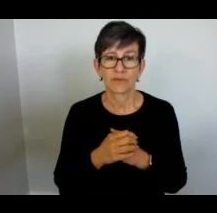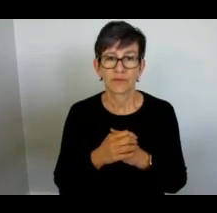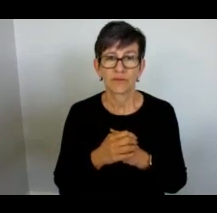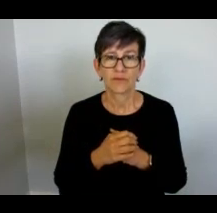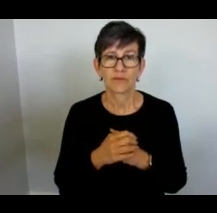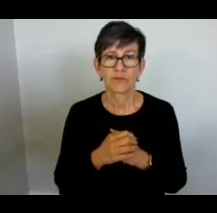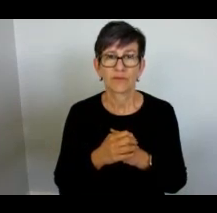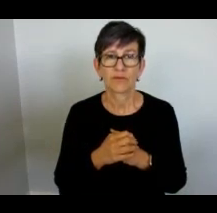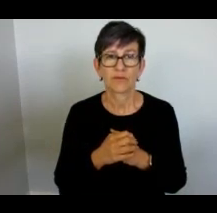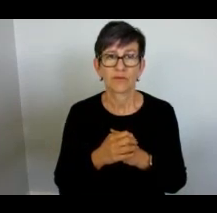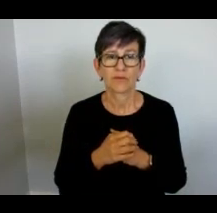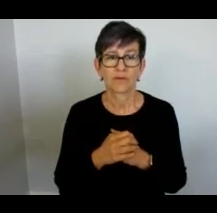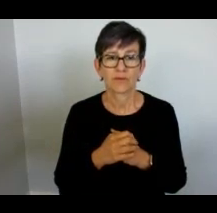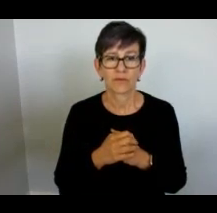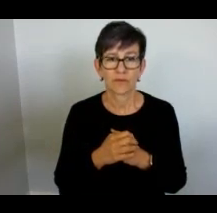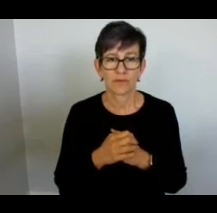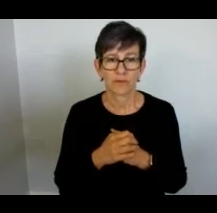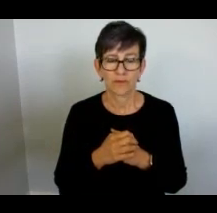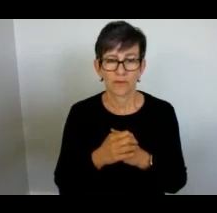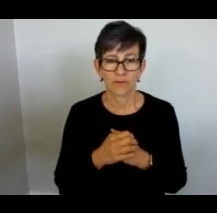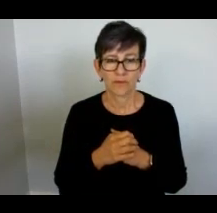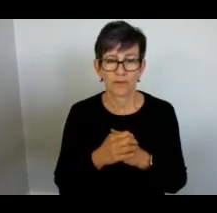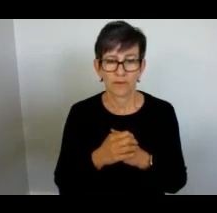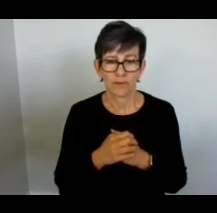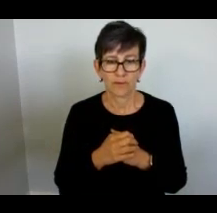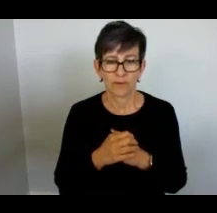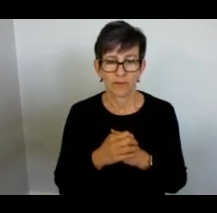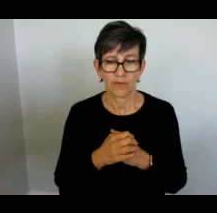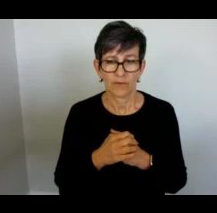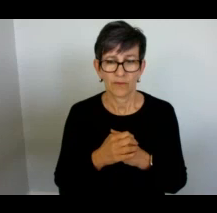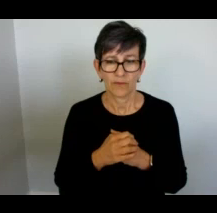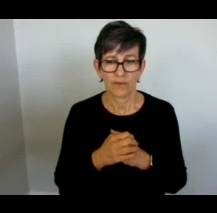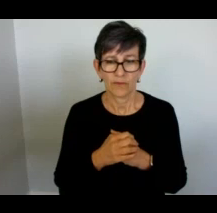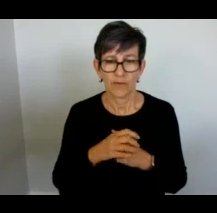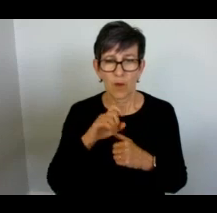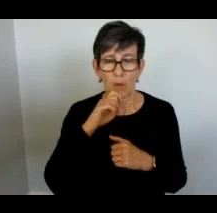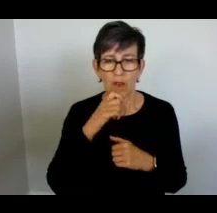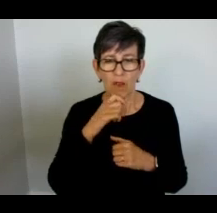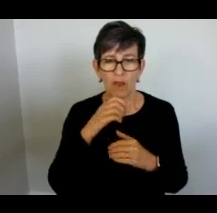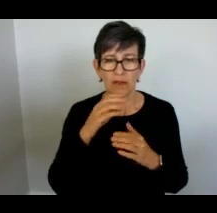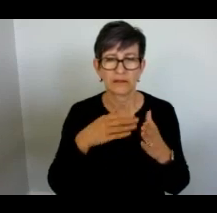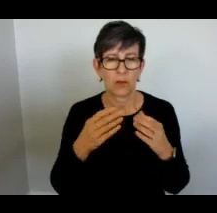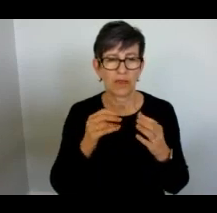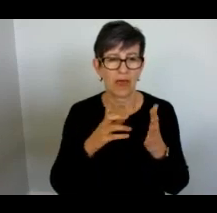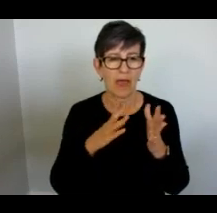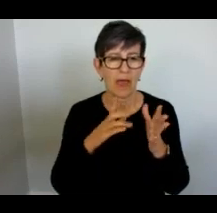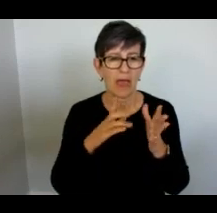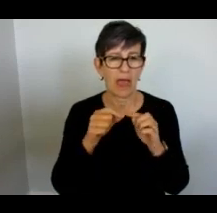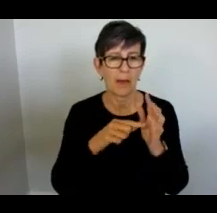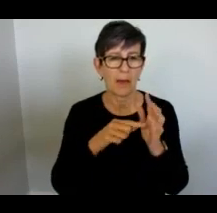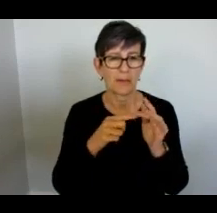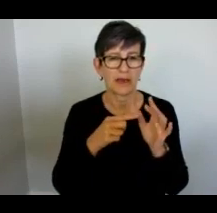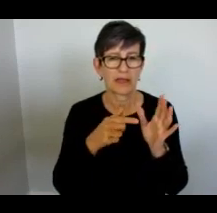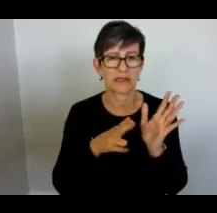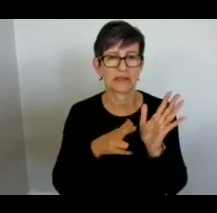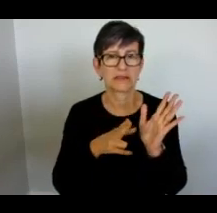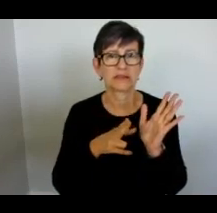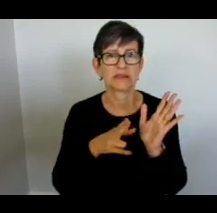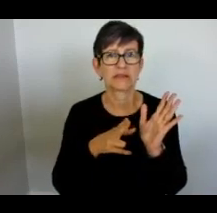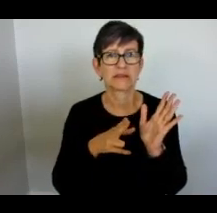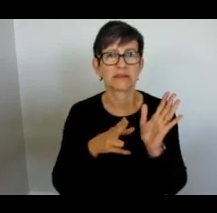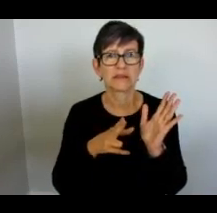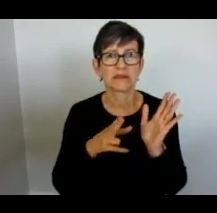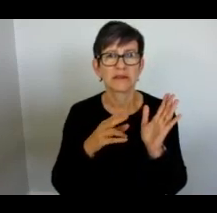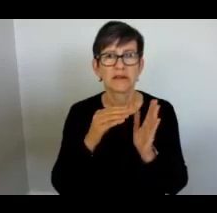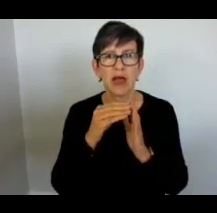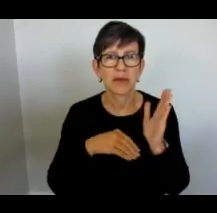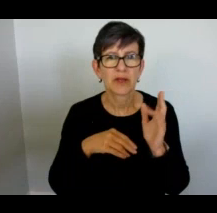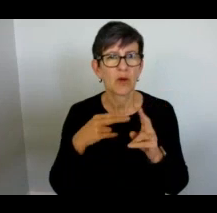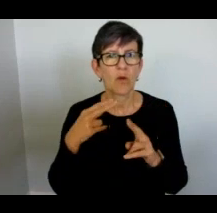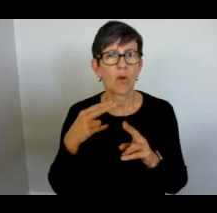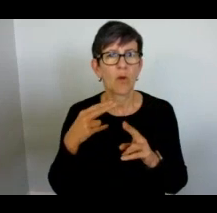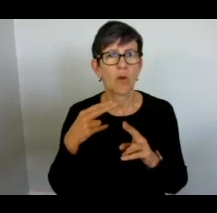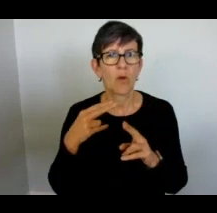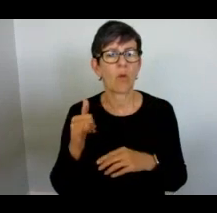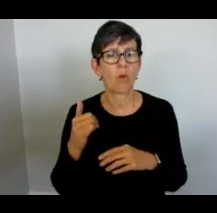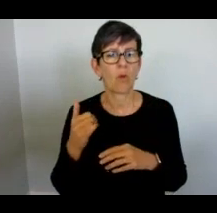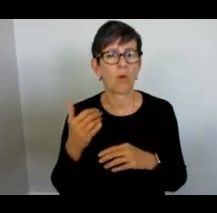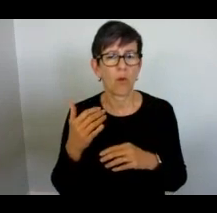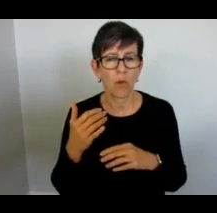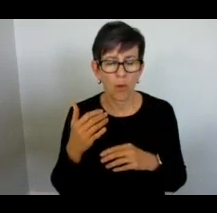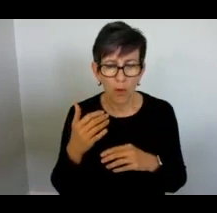with an applicant lawyer or file lawyer within DCPL. Each matter that's active with the DCPL has